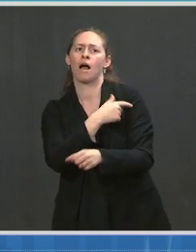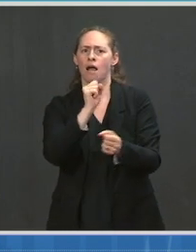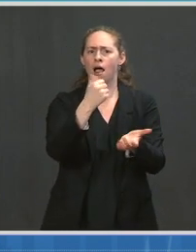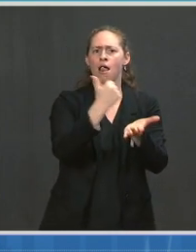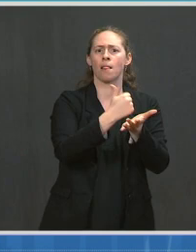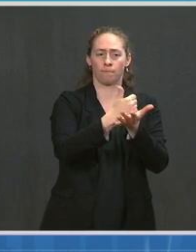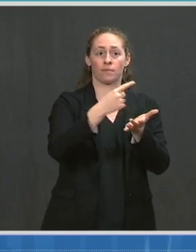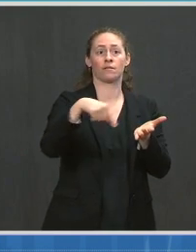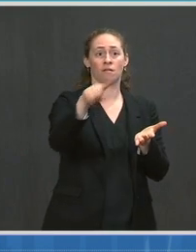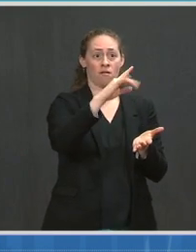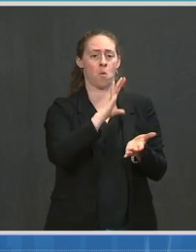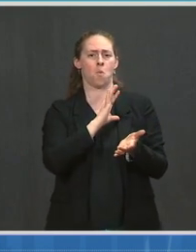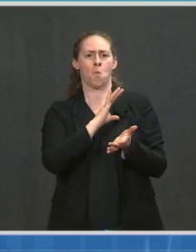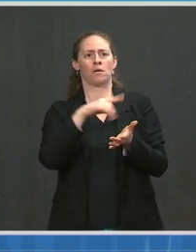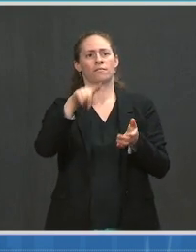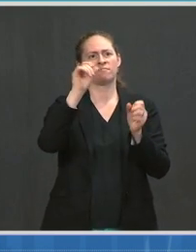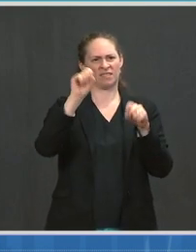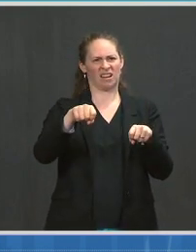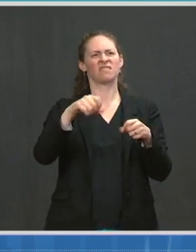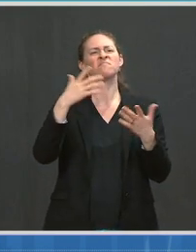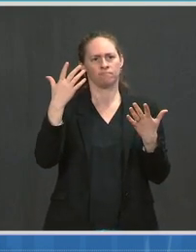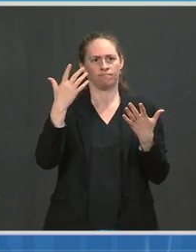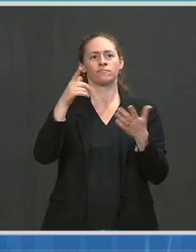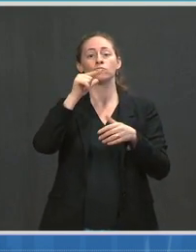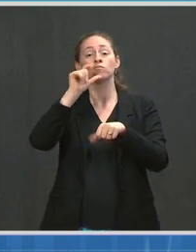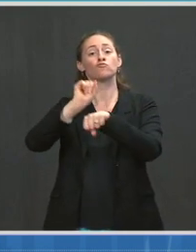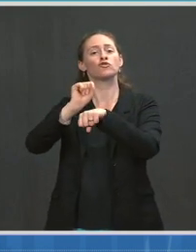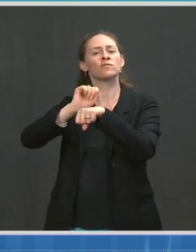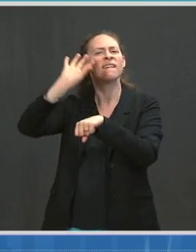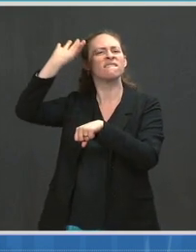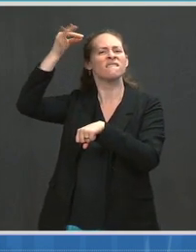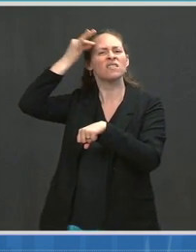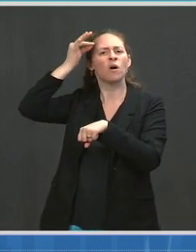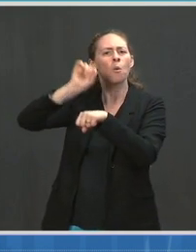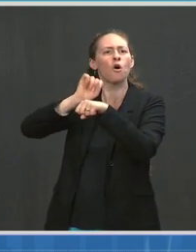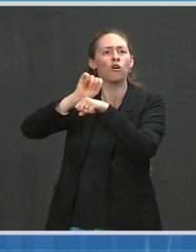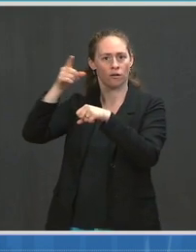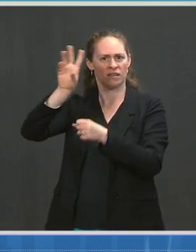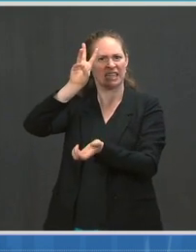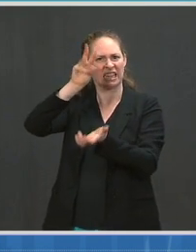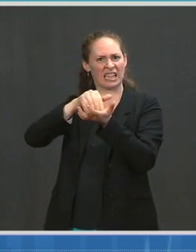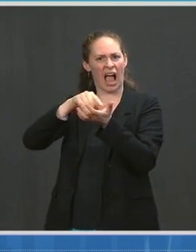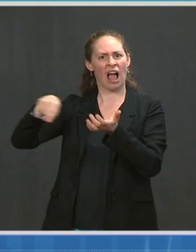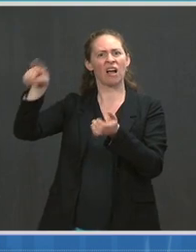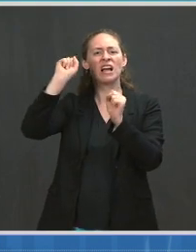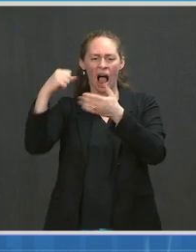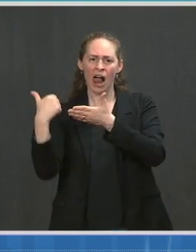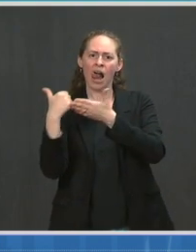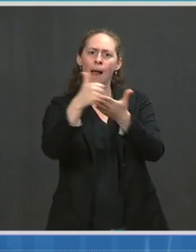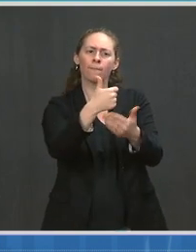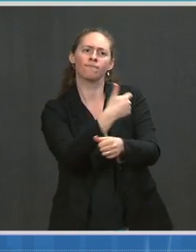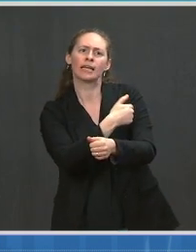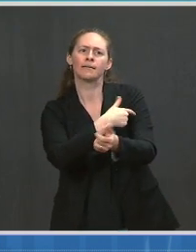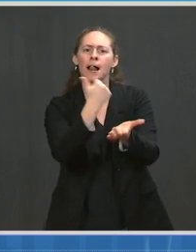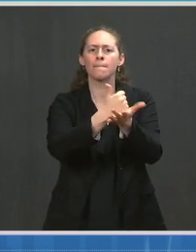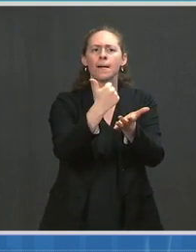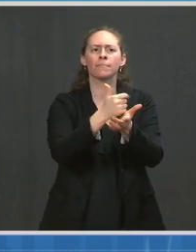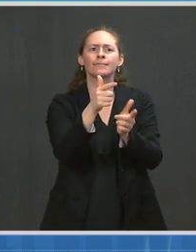to serve as vaccinators and to support vaccinations, including calling on FEMA, retired doctors and nurses,